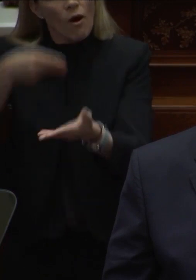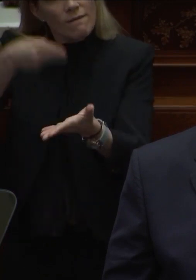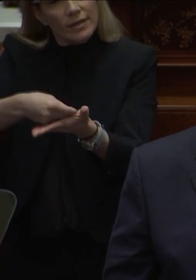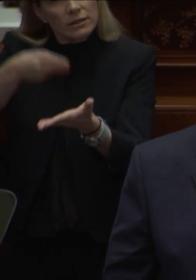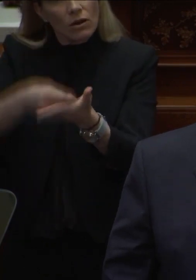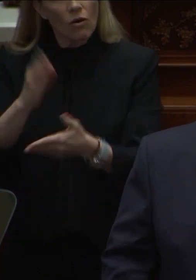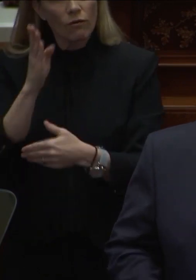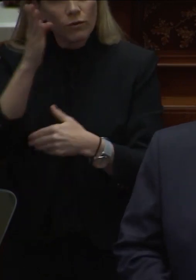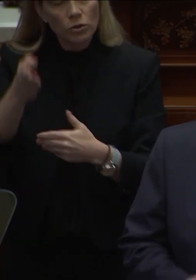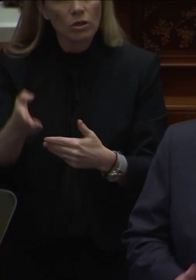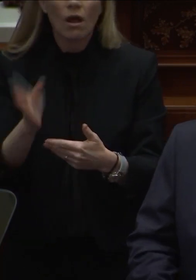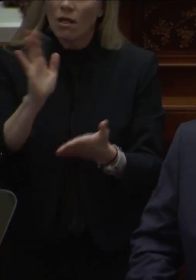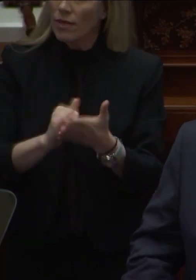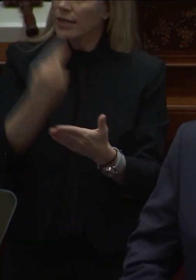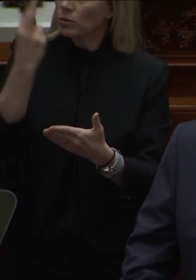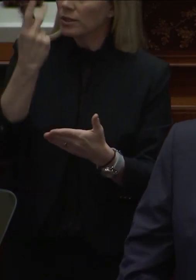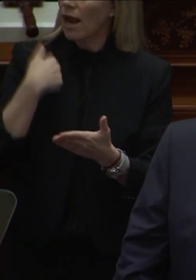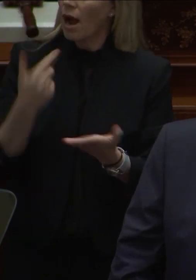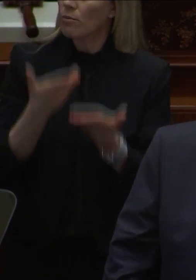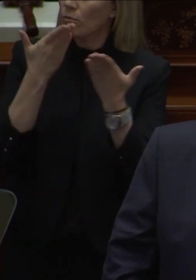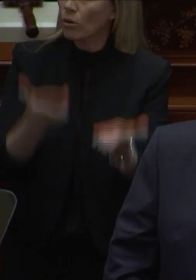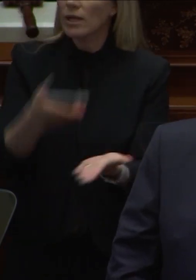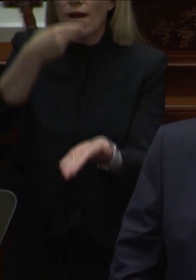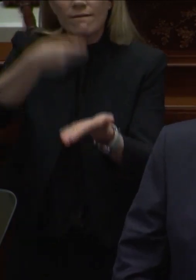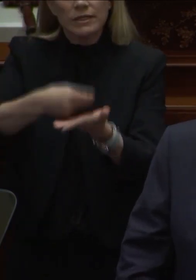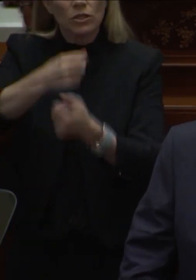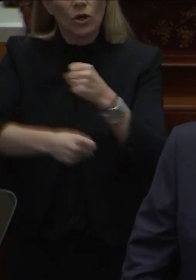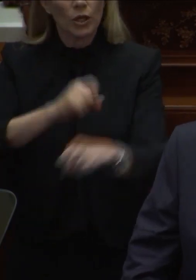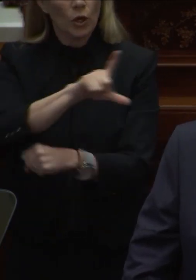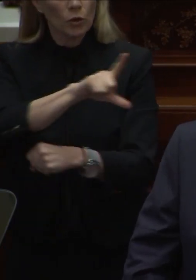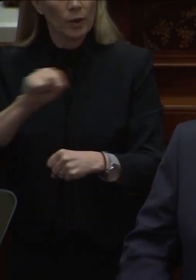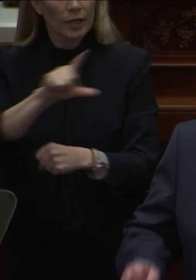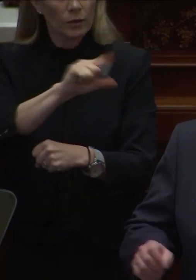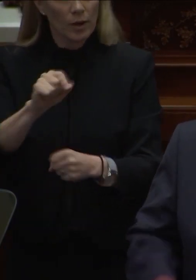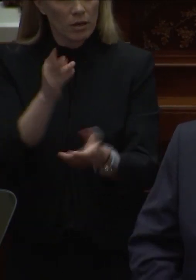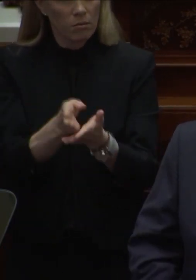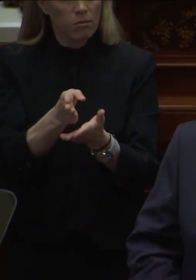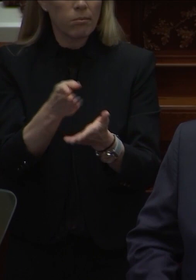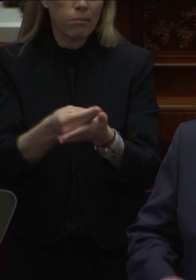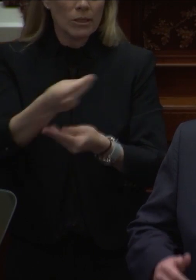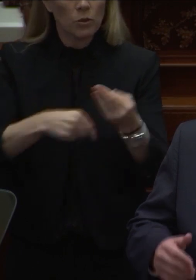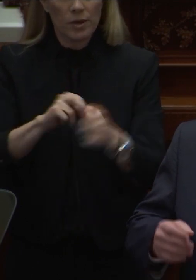SERVES AS A BRIDGE TO A STABLE FISCAL FUTURE.